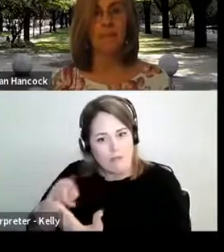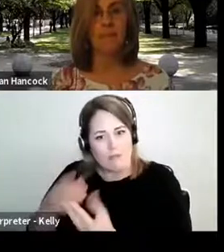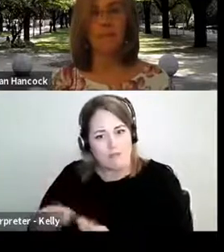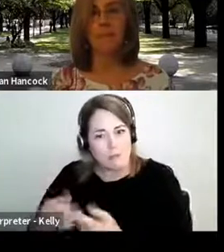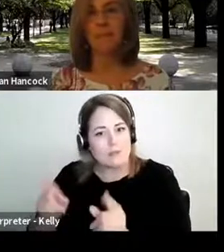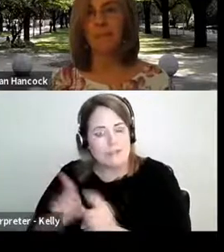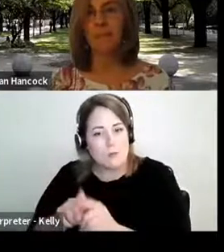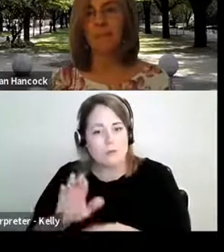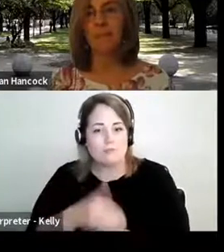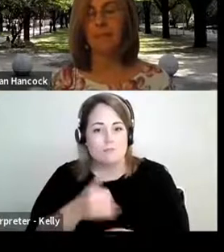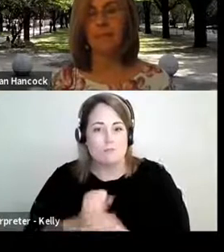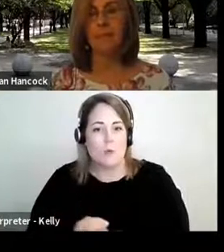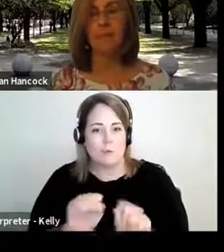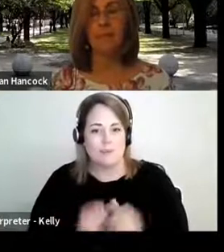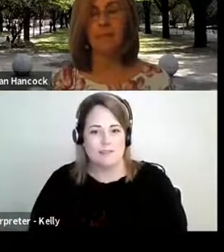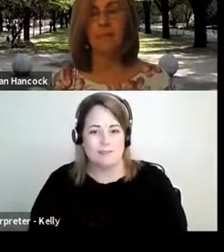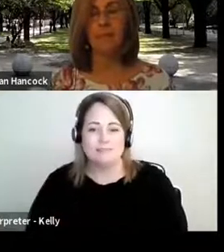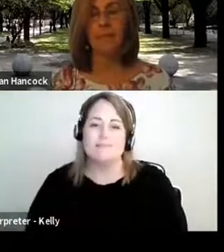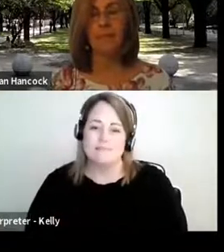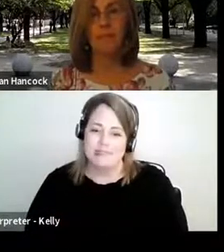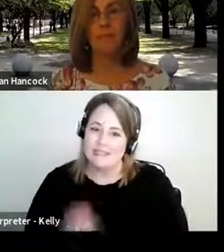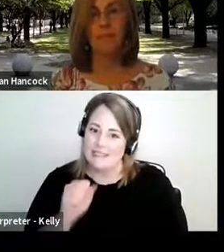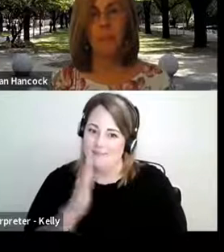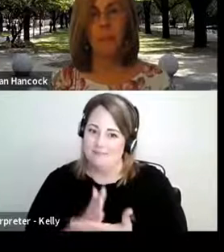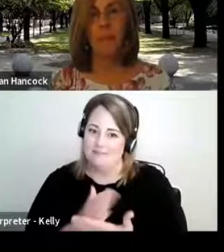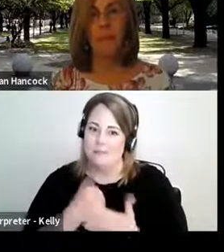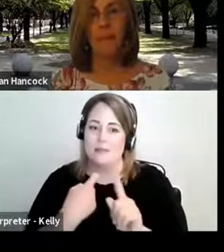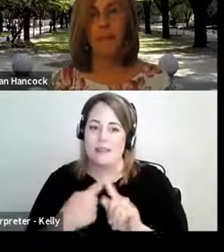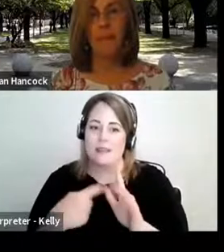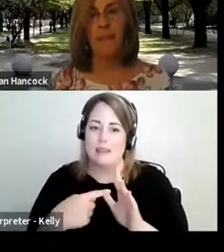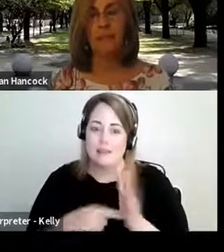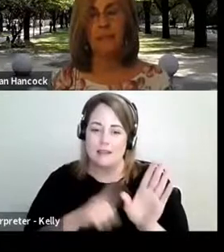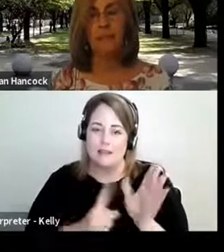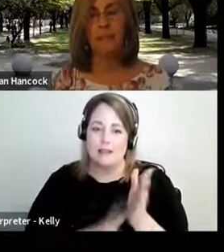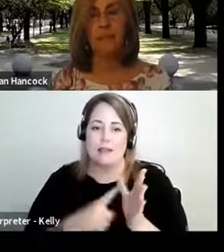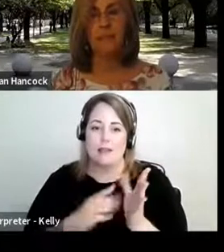Definitely did. Hi everyone. I’m Katy Lambert. I'm from the University of Newcastle.